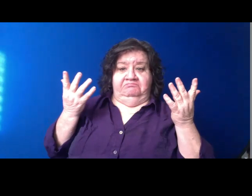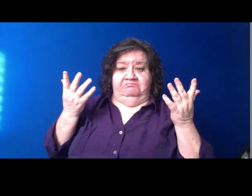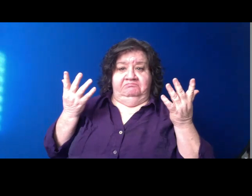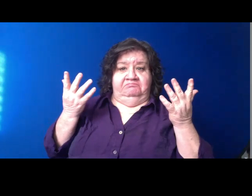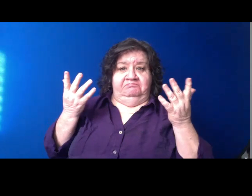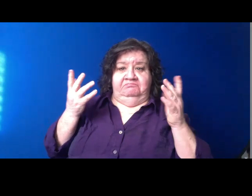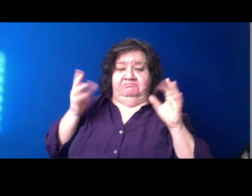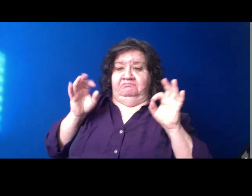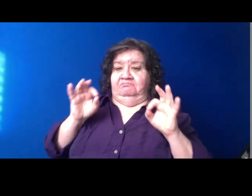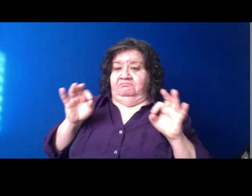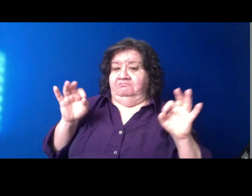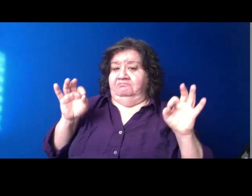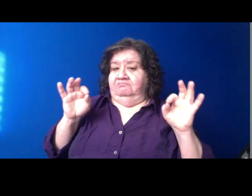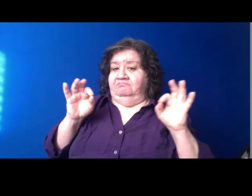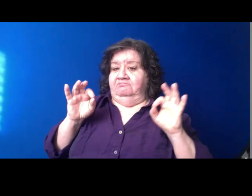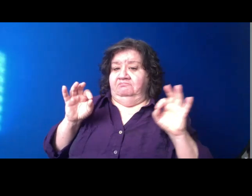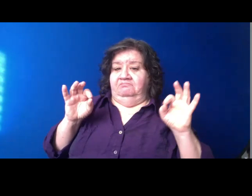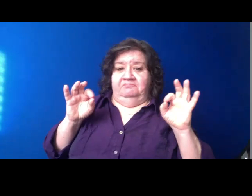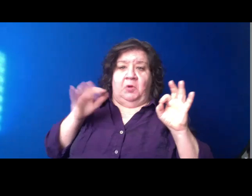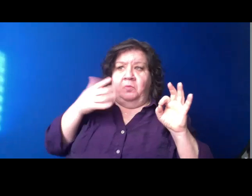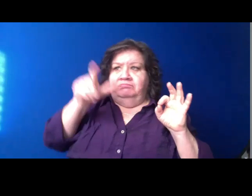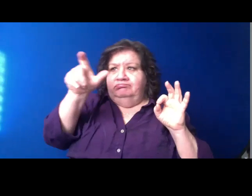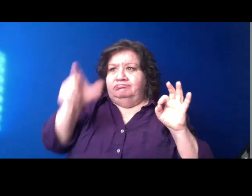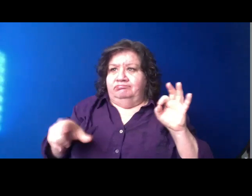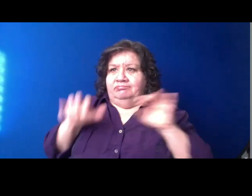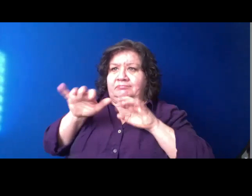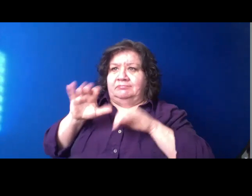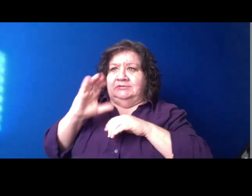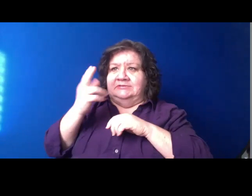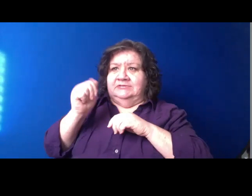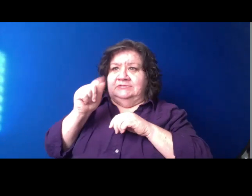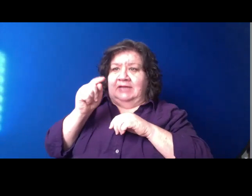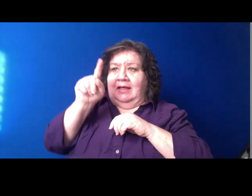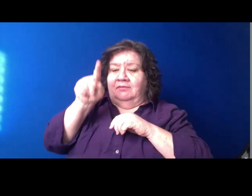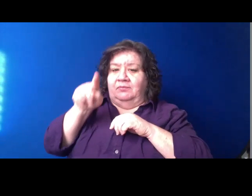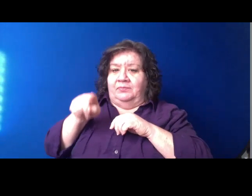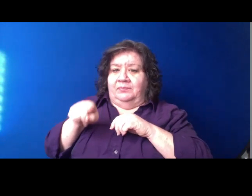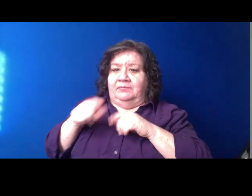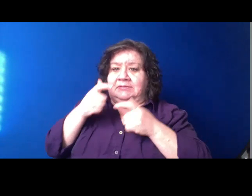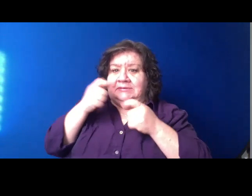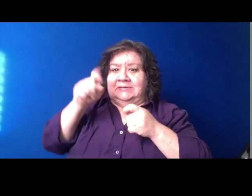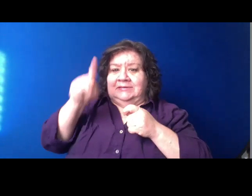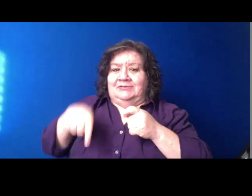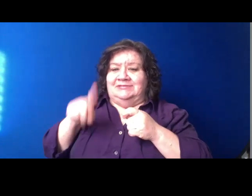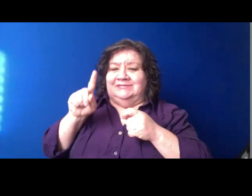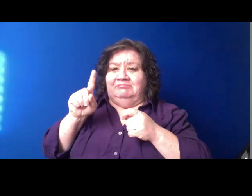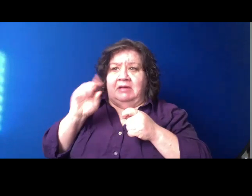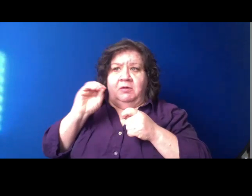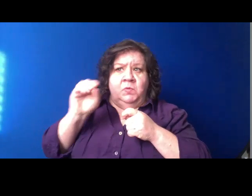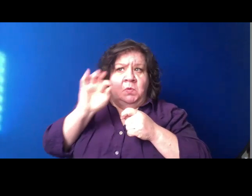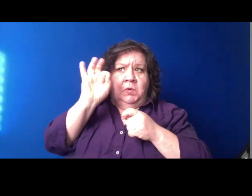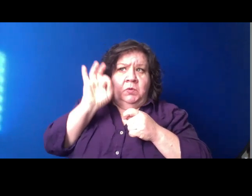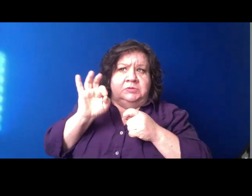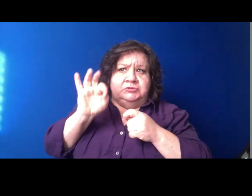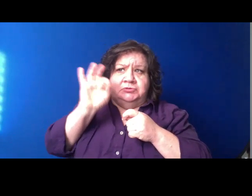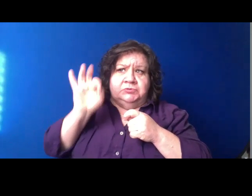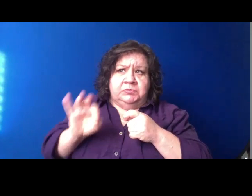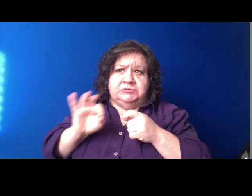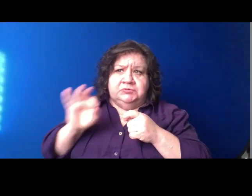have any questions so please adjust your modes on living in the in the urgent mode situation